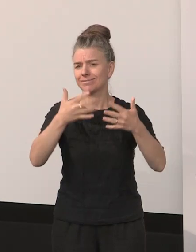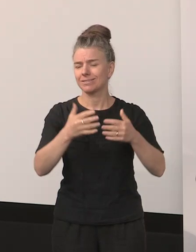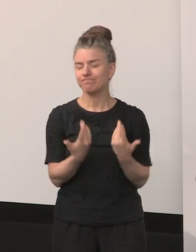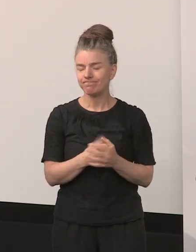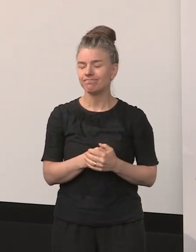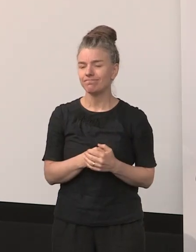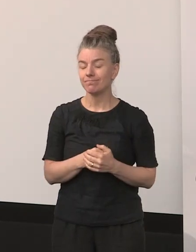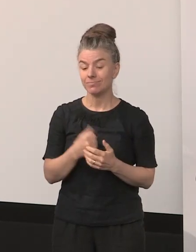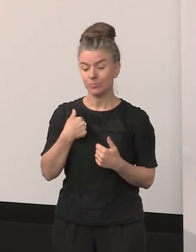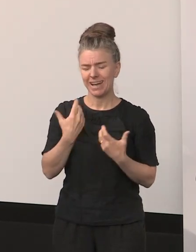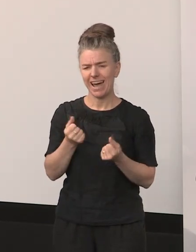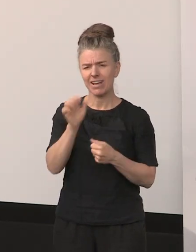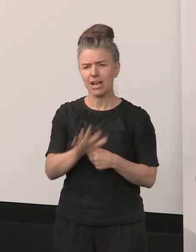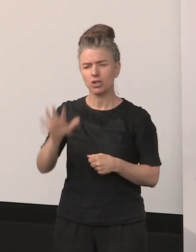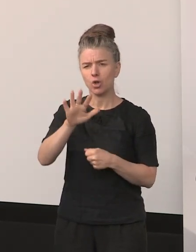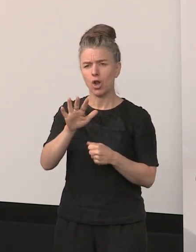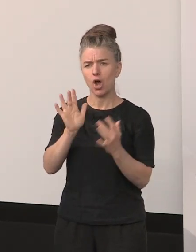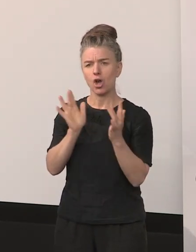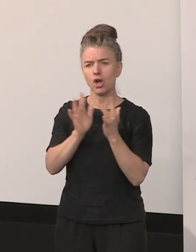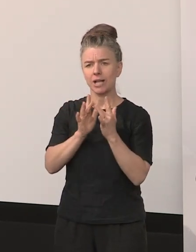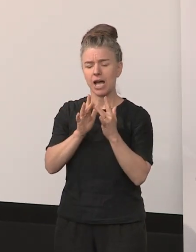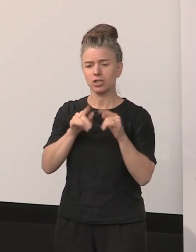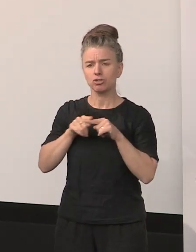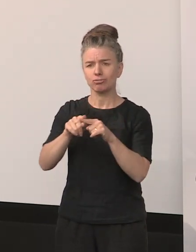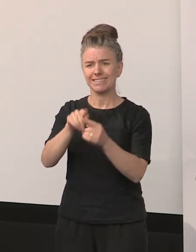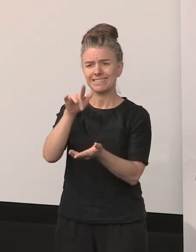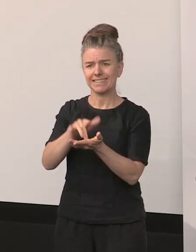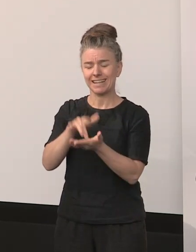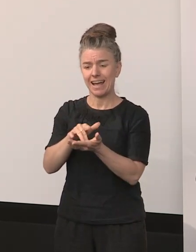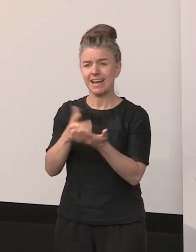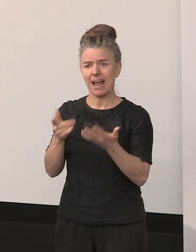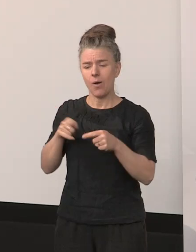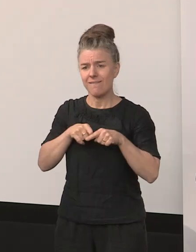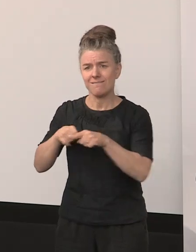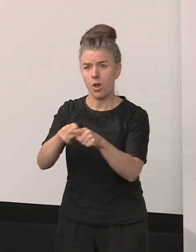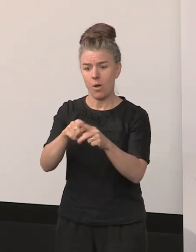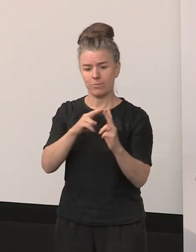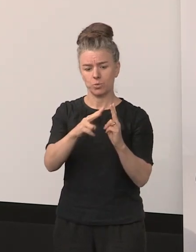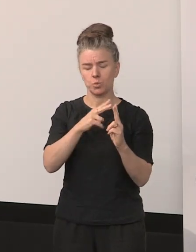is pending. There is ongoing